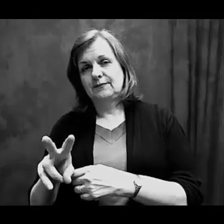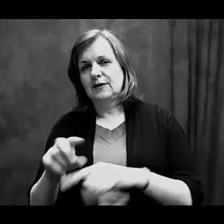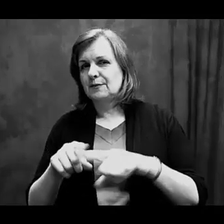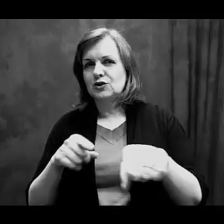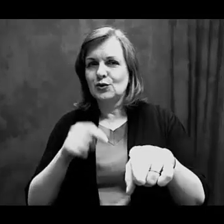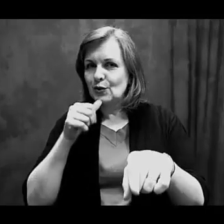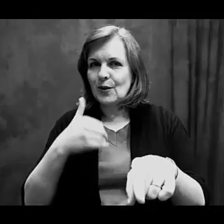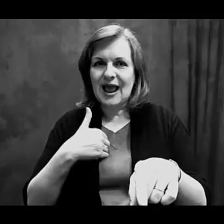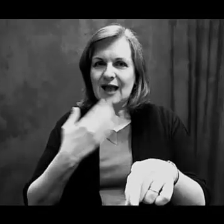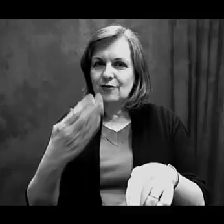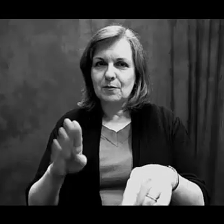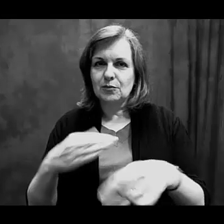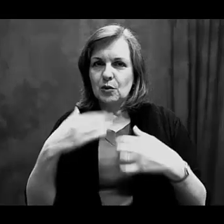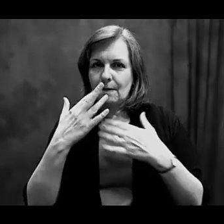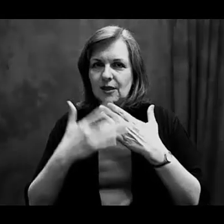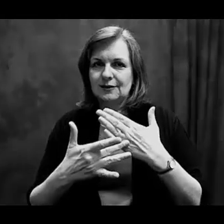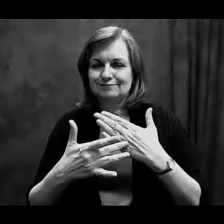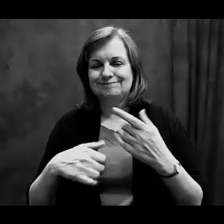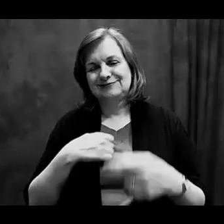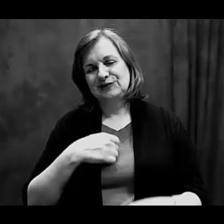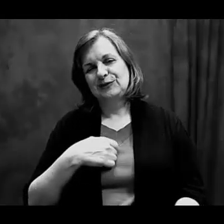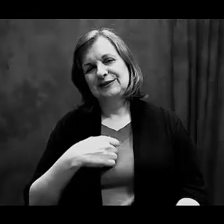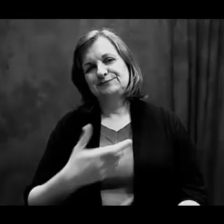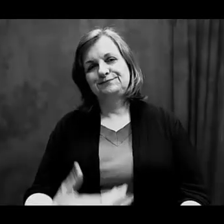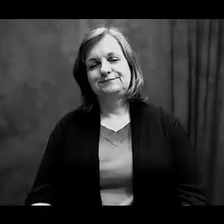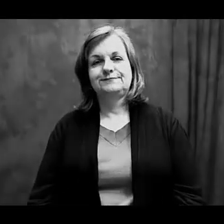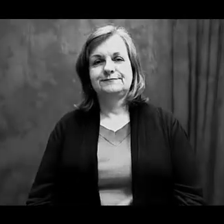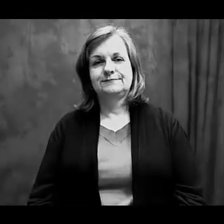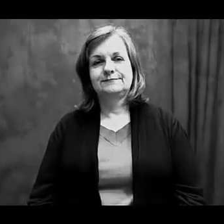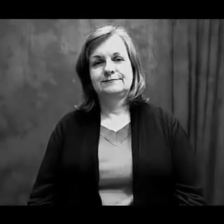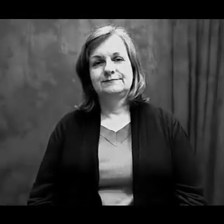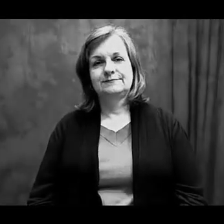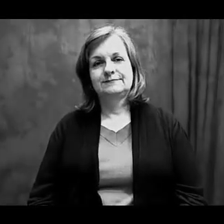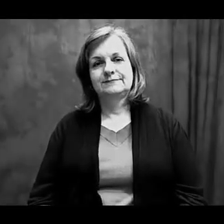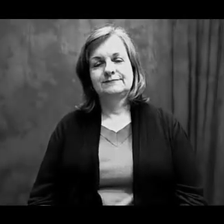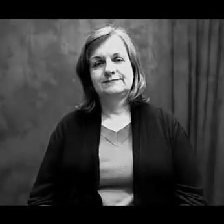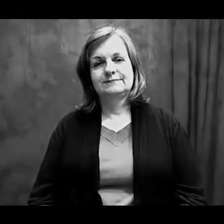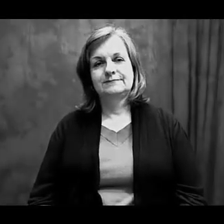oxygen levels